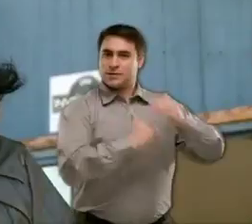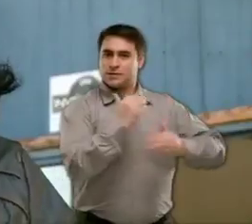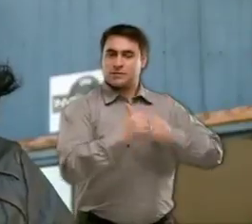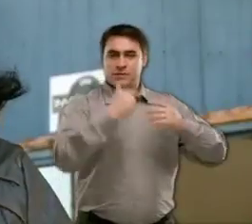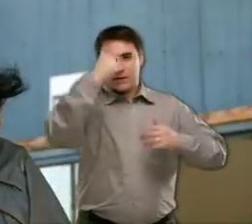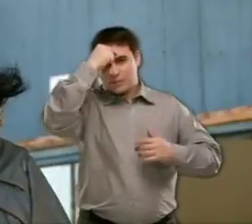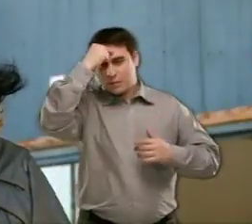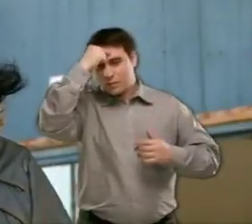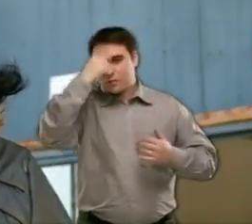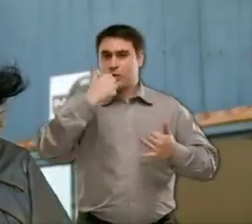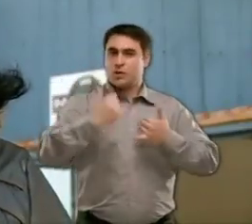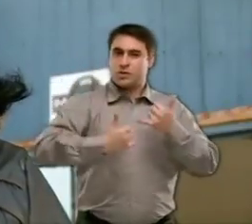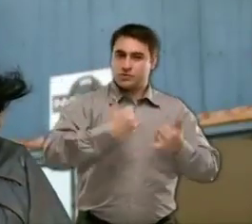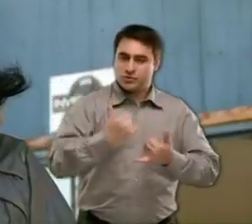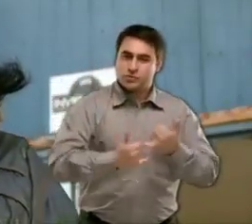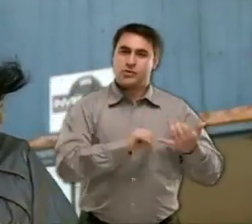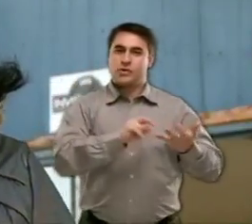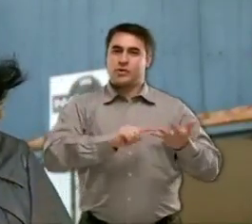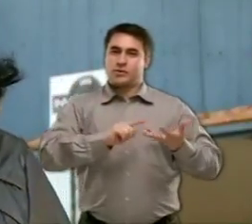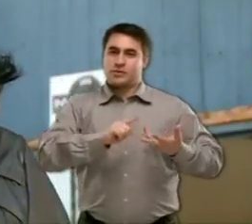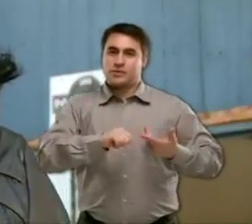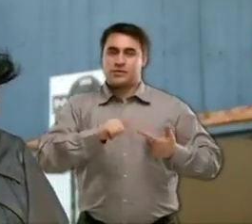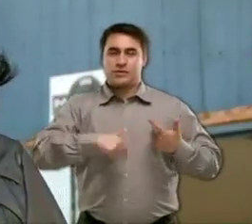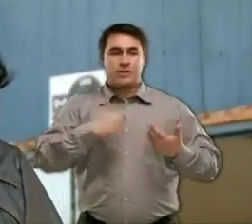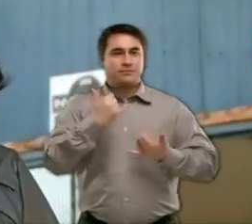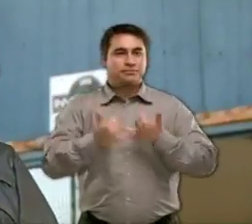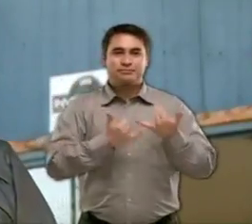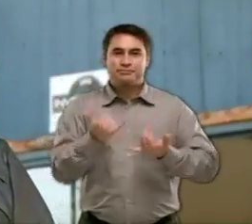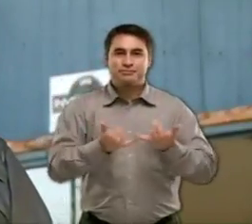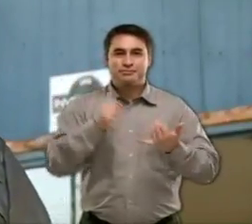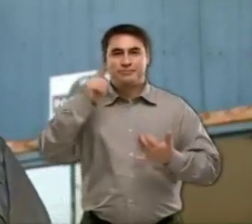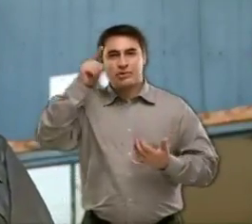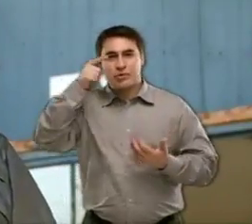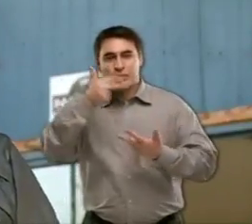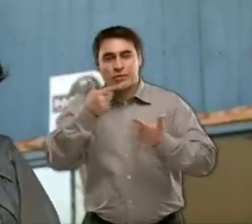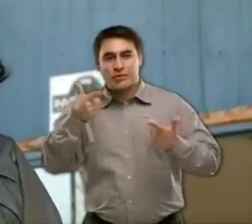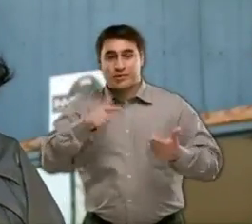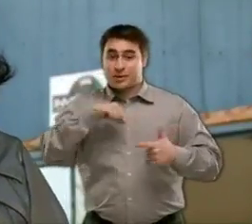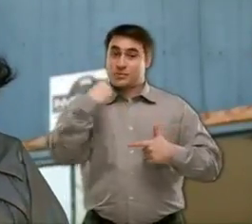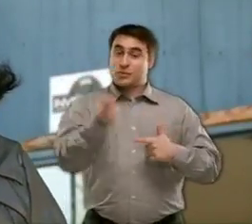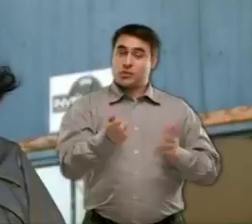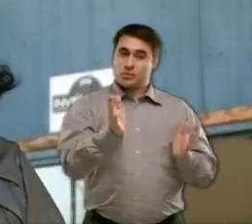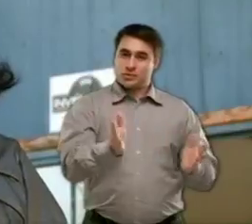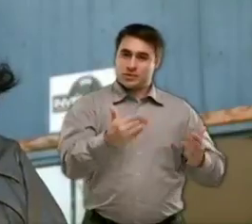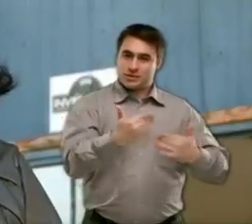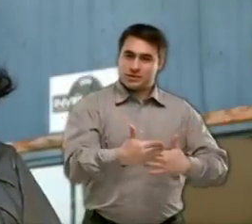so that after, in their regular turn, they may be more open,